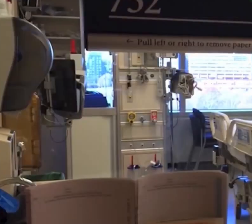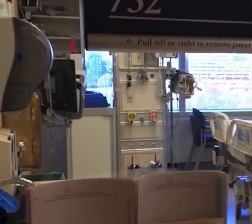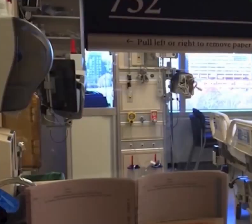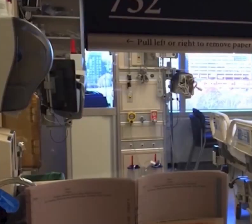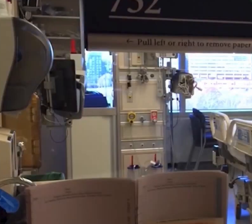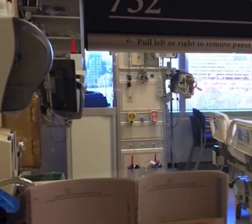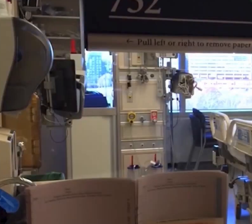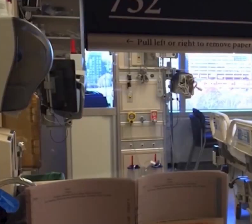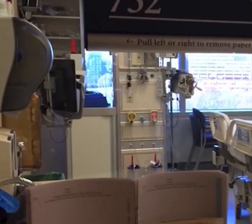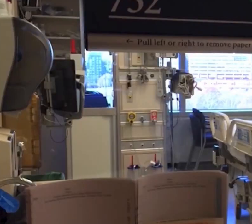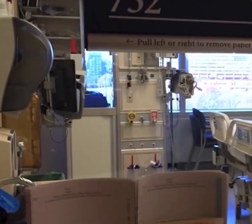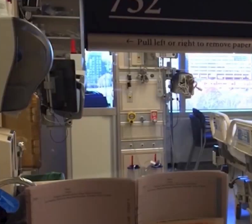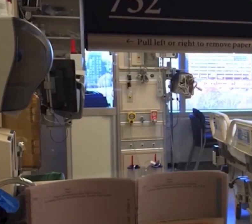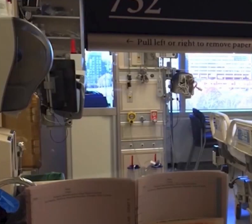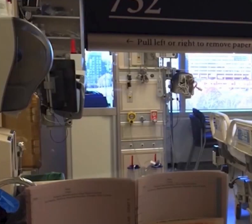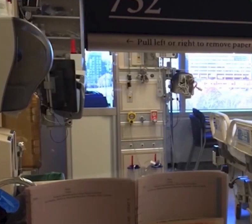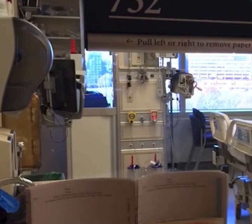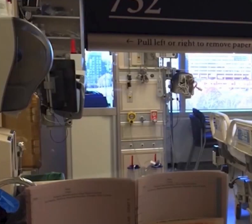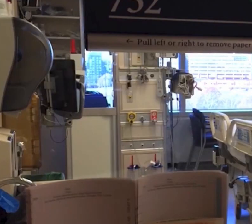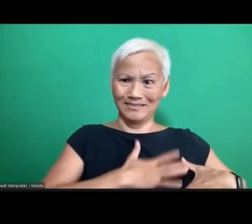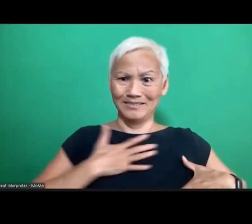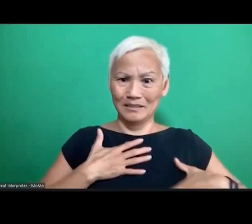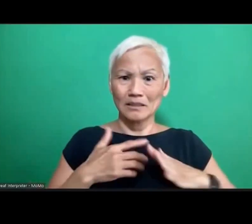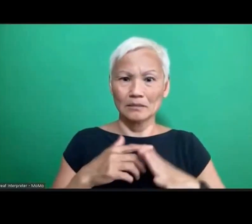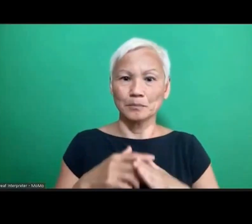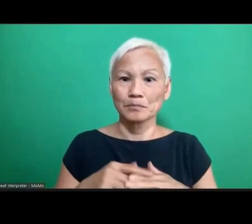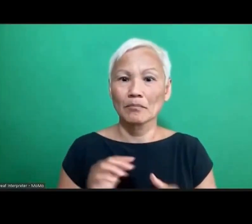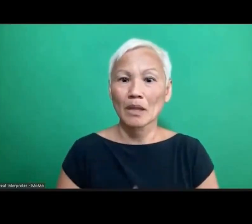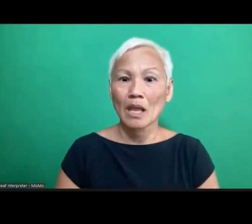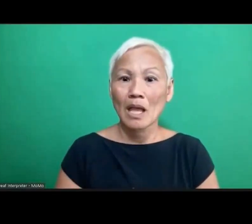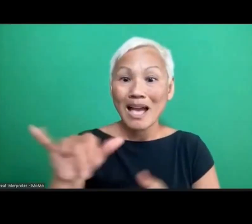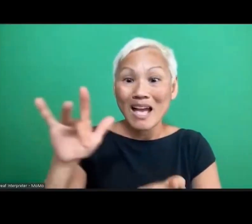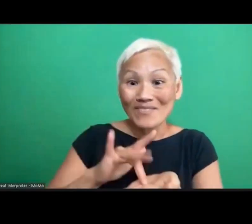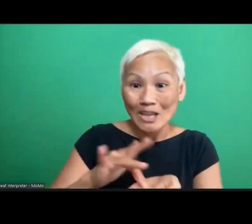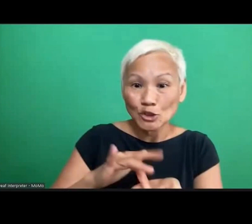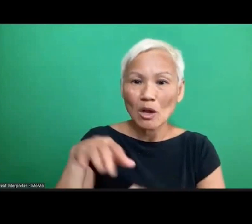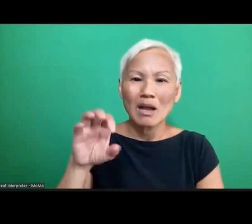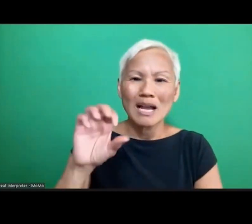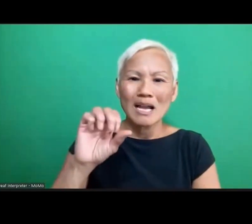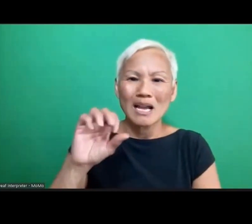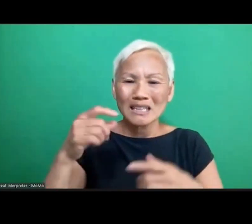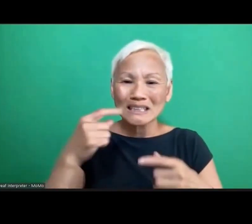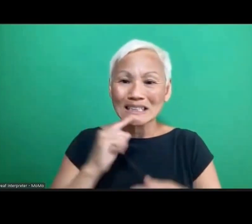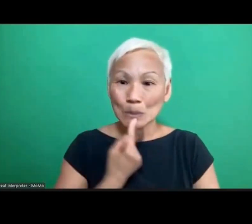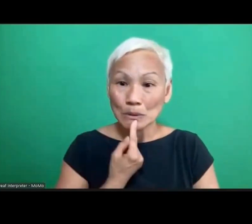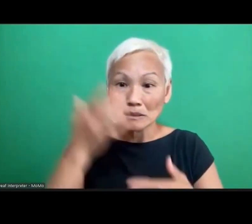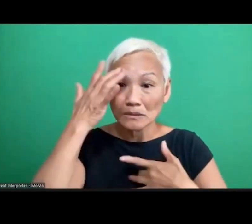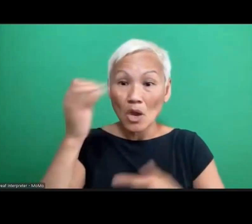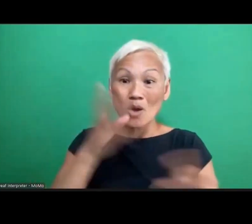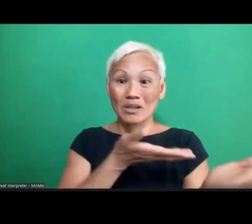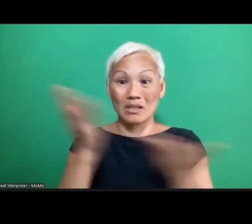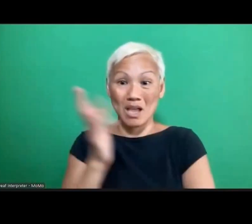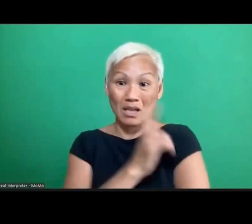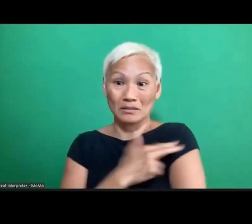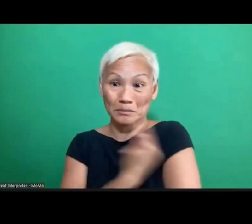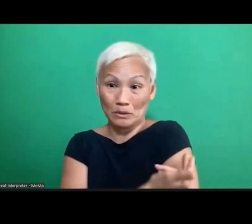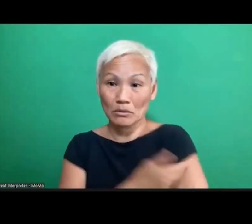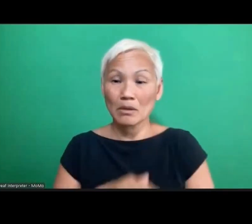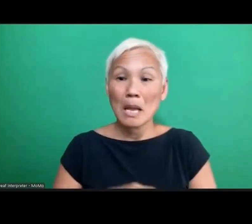ONE TO 3%. HOWEVER, HEALTH PARTICULARLY DANGEROUS FOR CERTAIN PEOPLE, INCLUDING CHILDREN. PEOPLE AT RISK FOR SEVERE